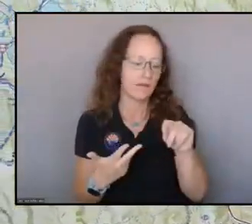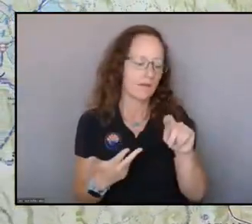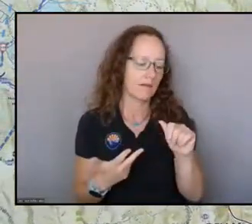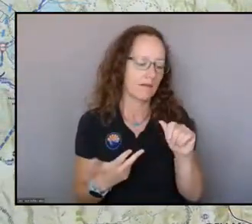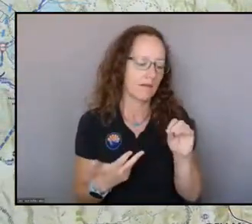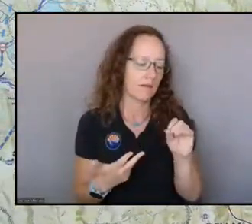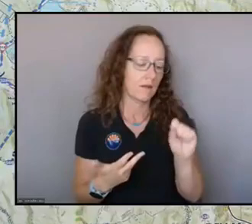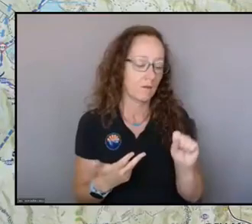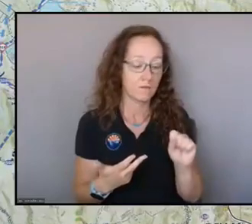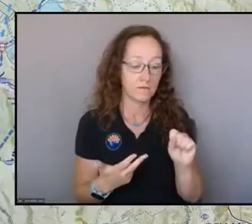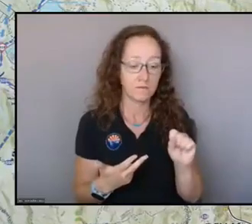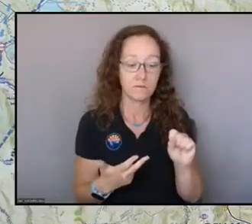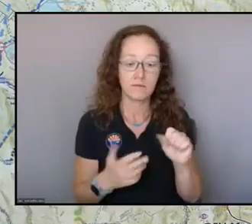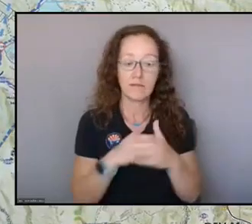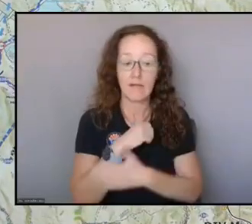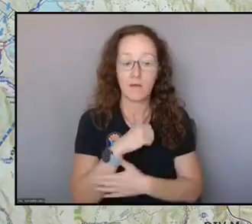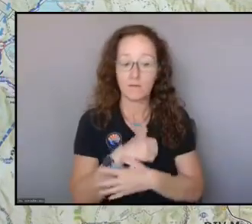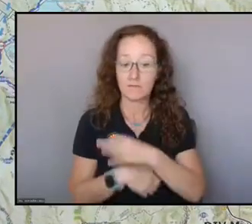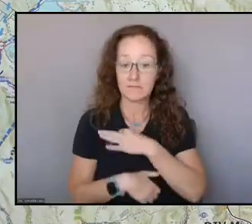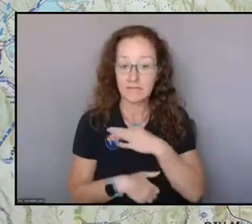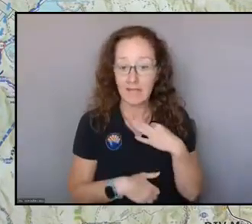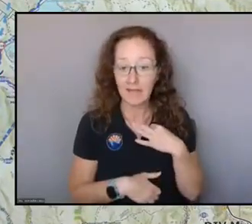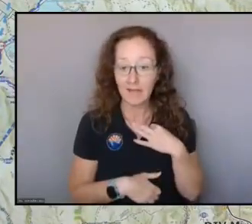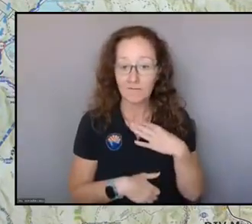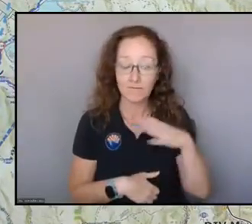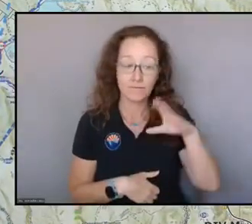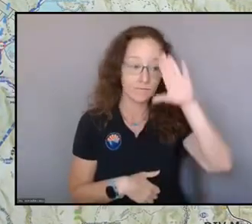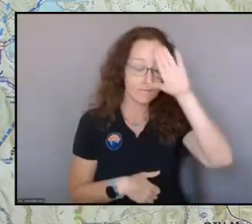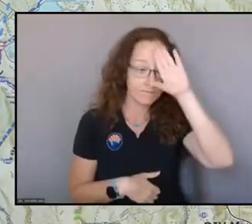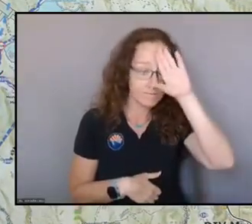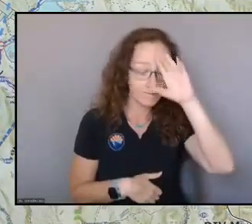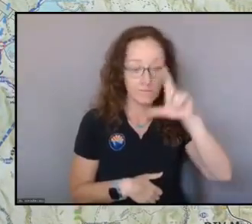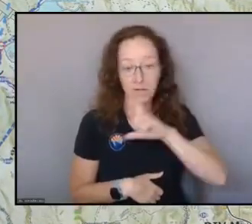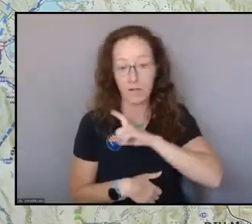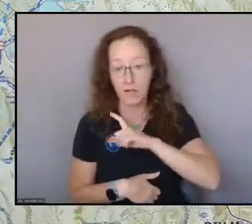ENFORCEMENT, WE JUST CAN'T AFFORD TO TAX THEM ANYMORE.